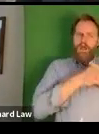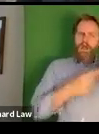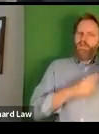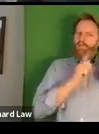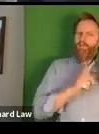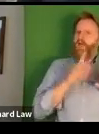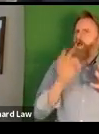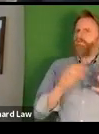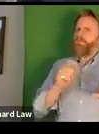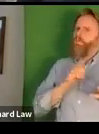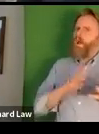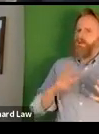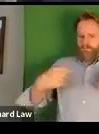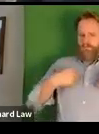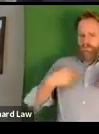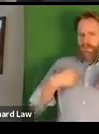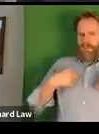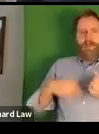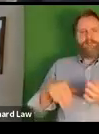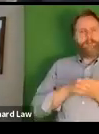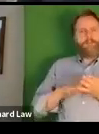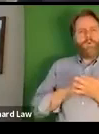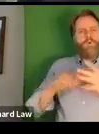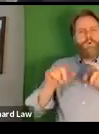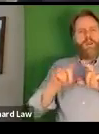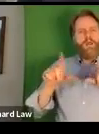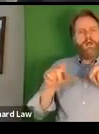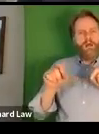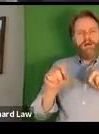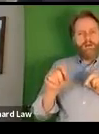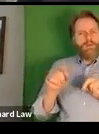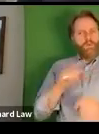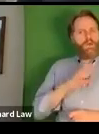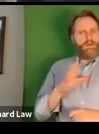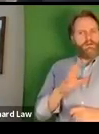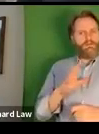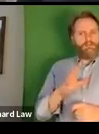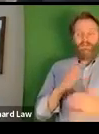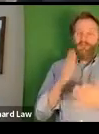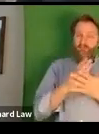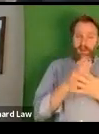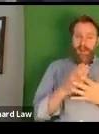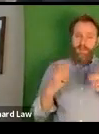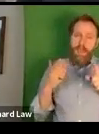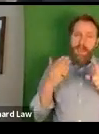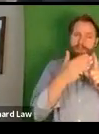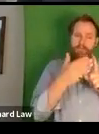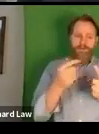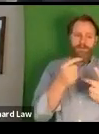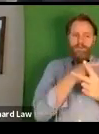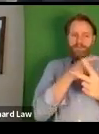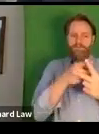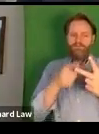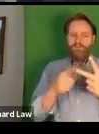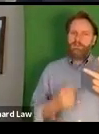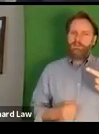it is aimed at those emergency services as for the pay claim yes that